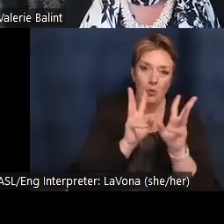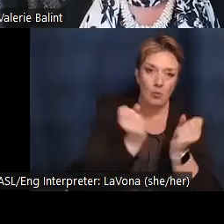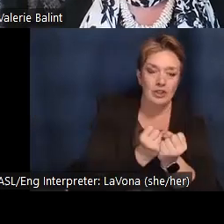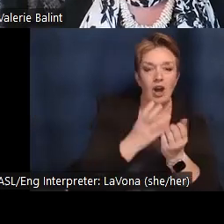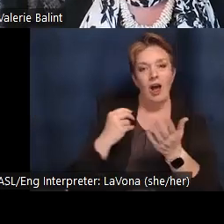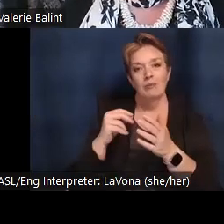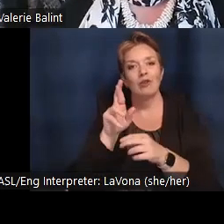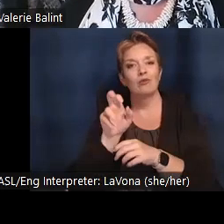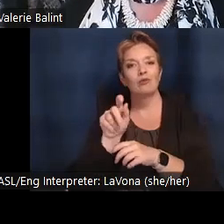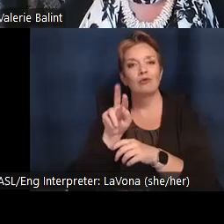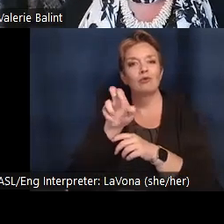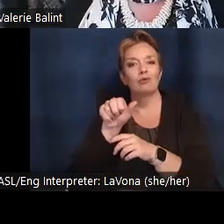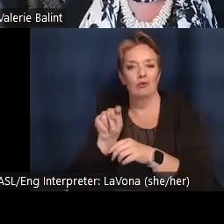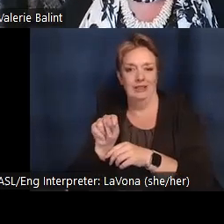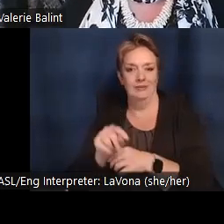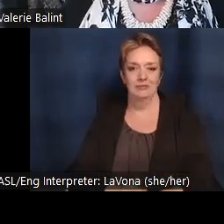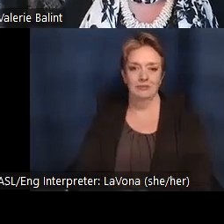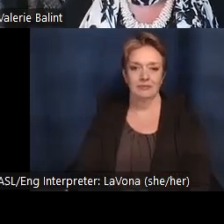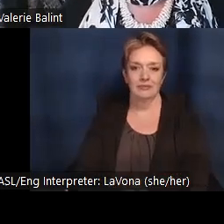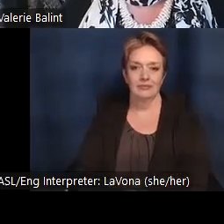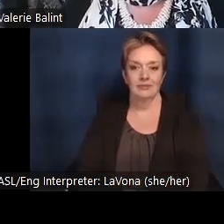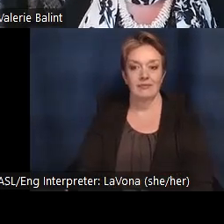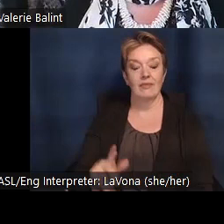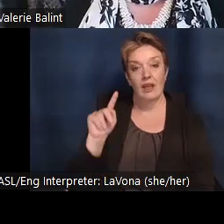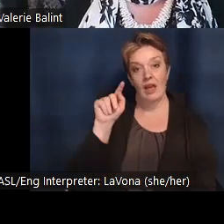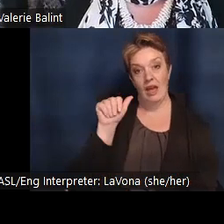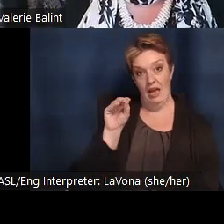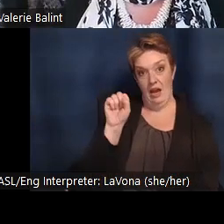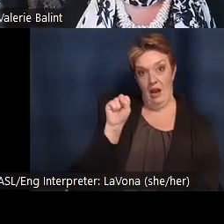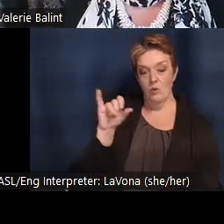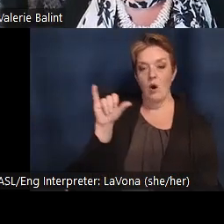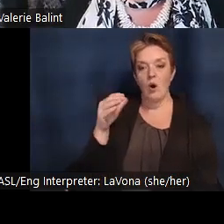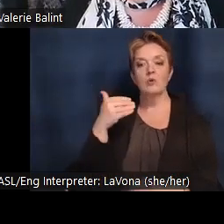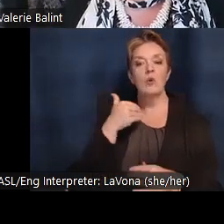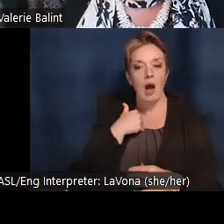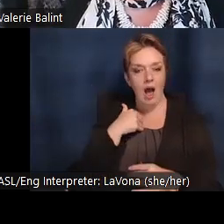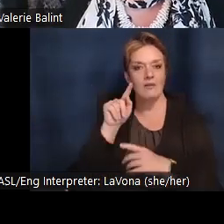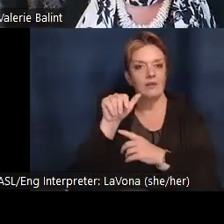Taos also lays claim to an important artistic enclave: the Taos Society of Artists.